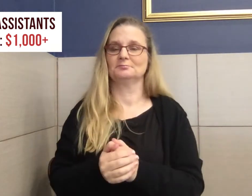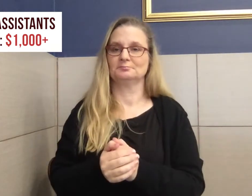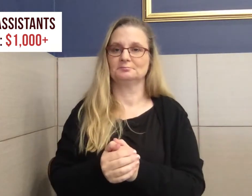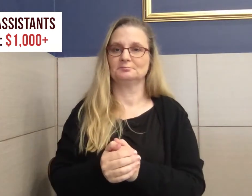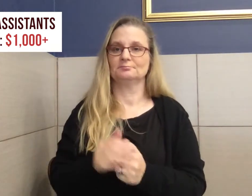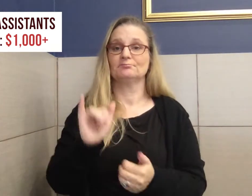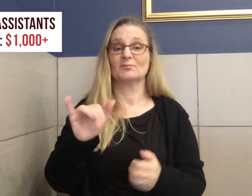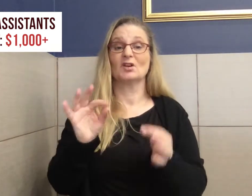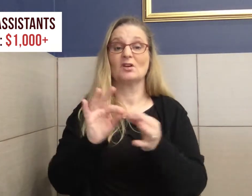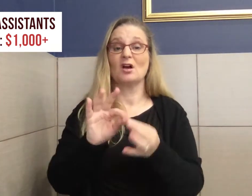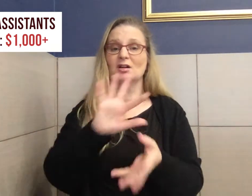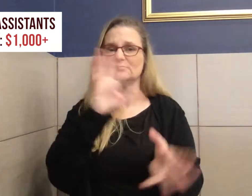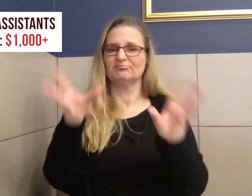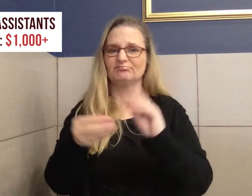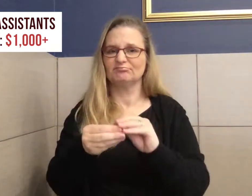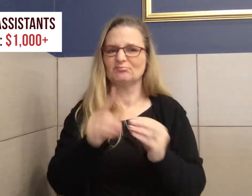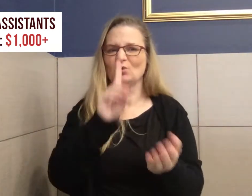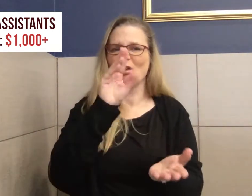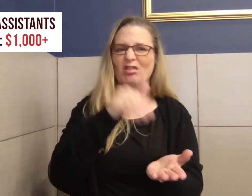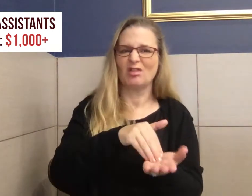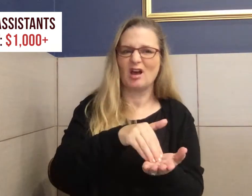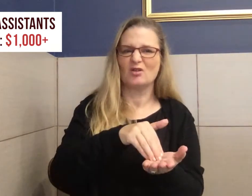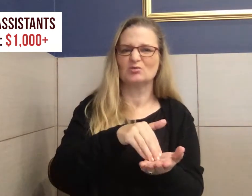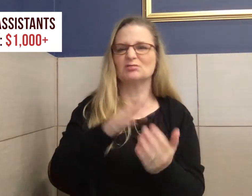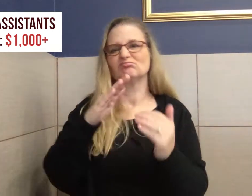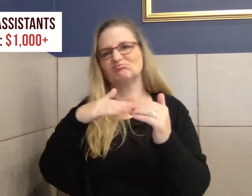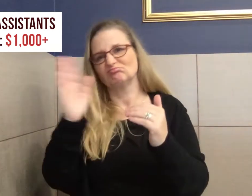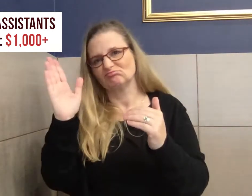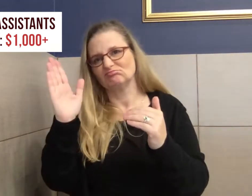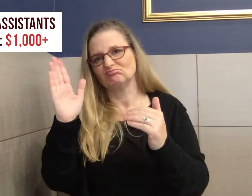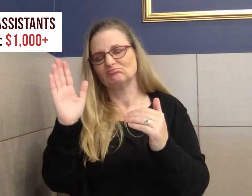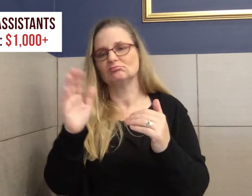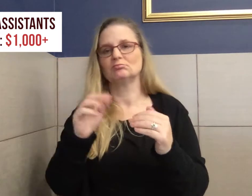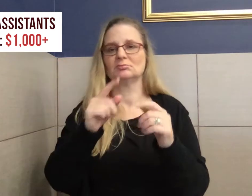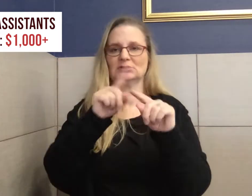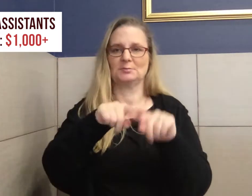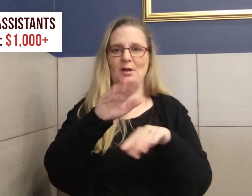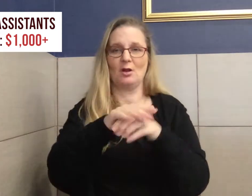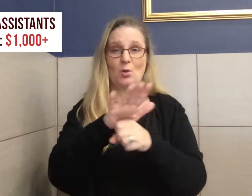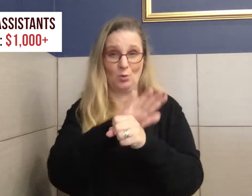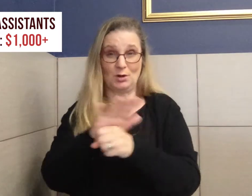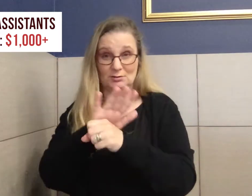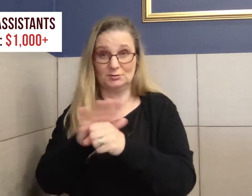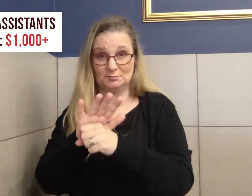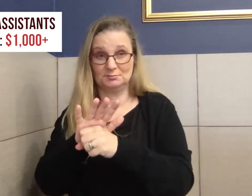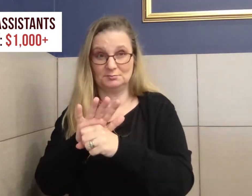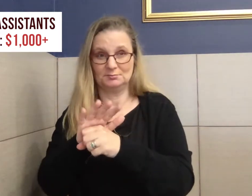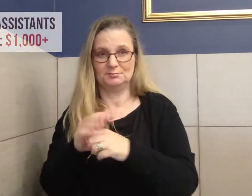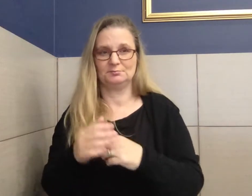We would like to cover their costs for travel which would be $1,000 or more, depending on locations.